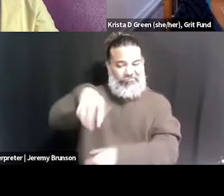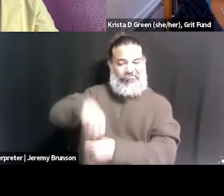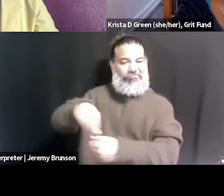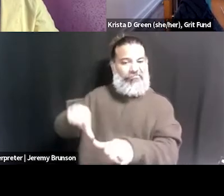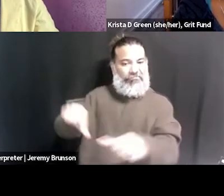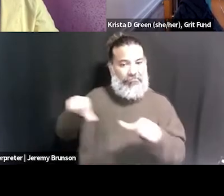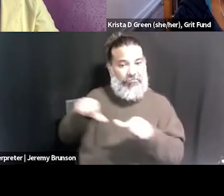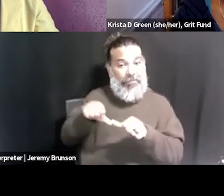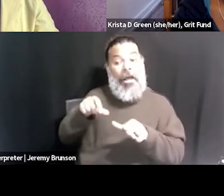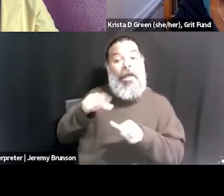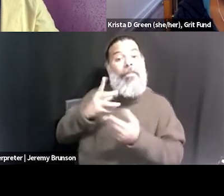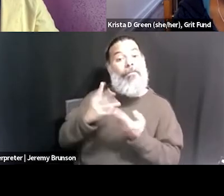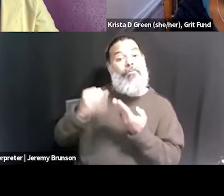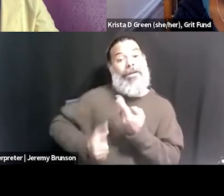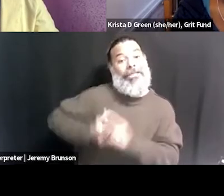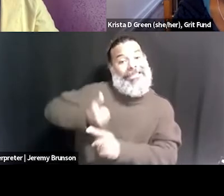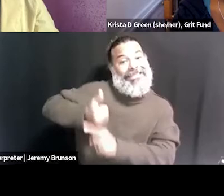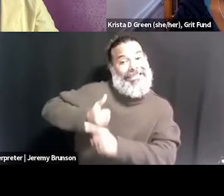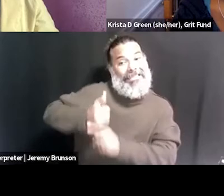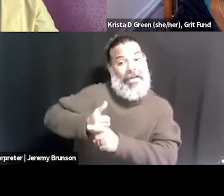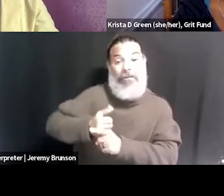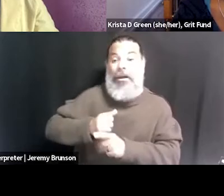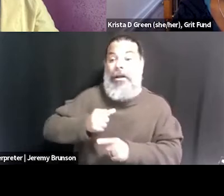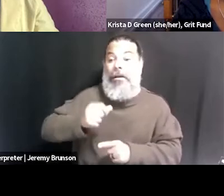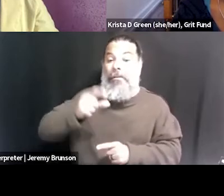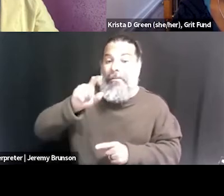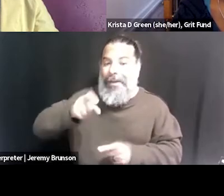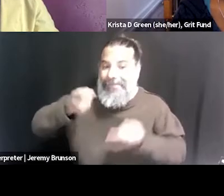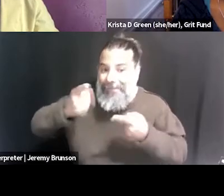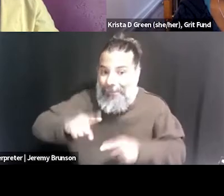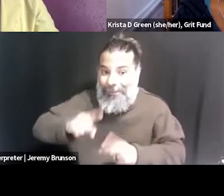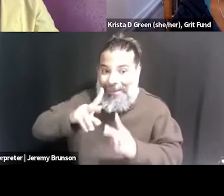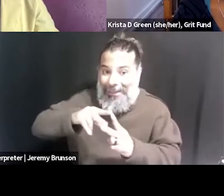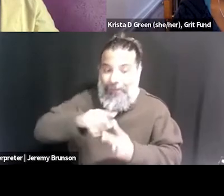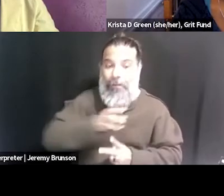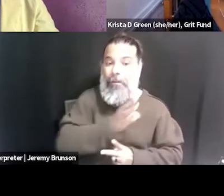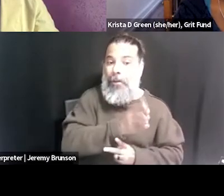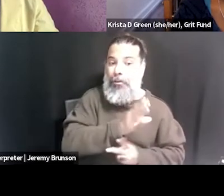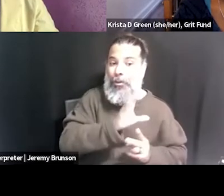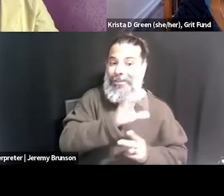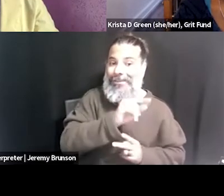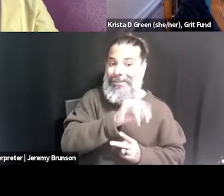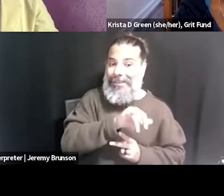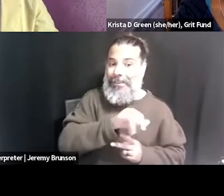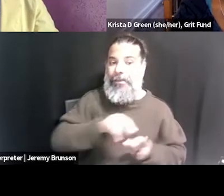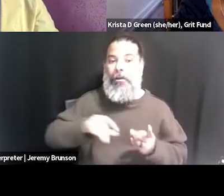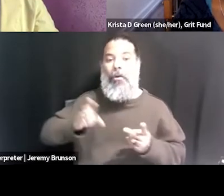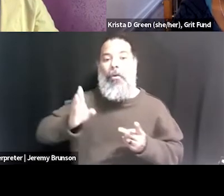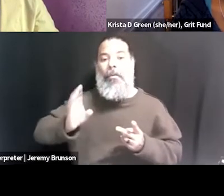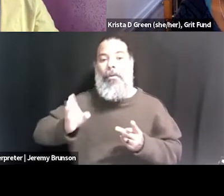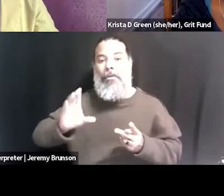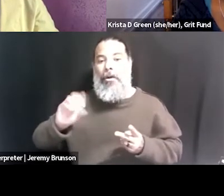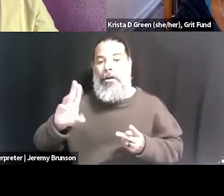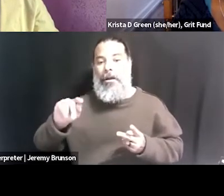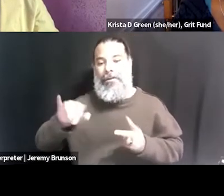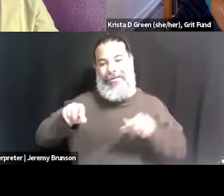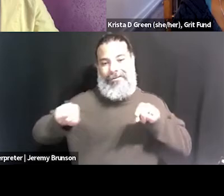And the project itself must take place in either Baltimore city or Baltimore county.